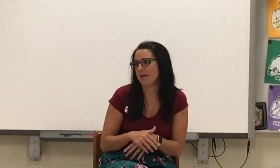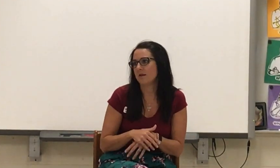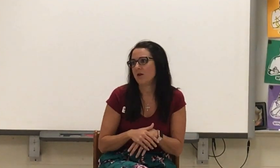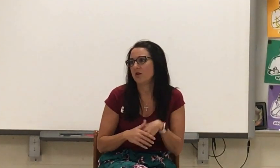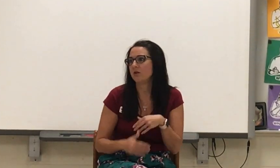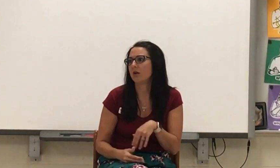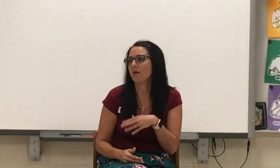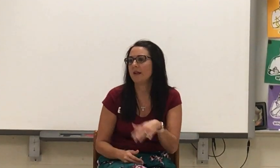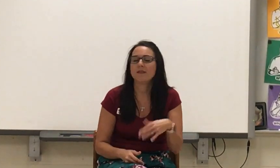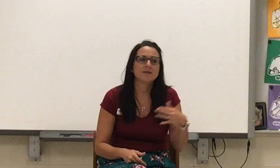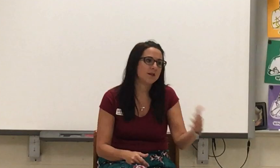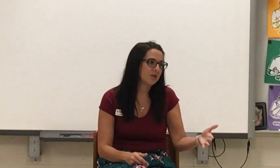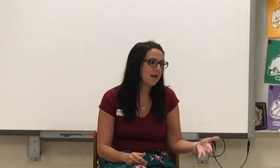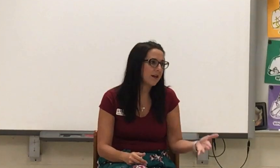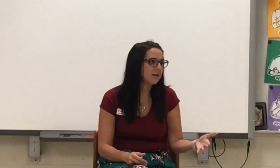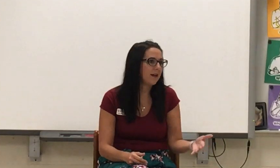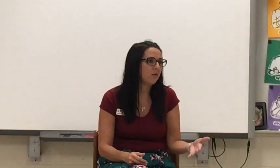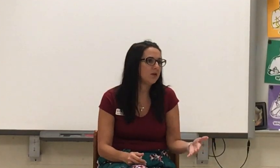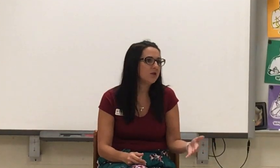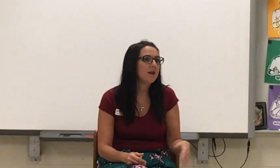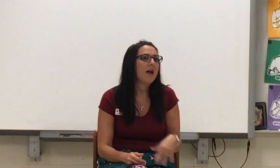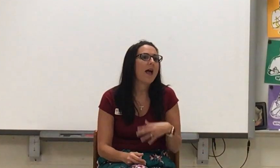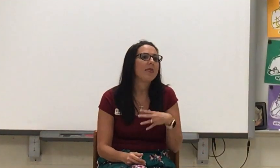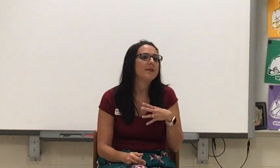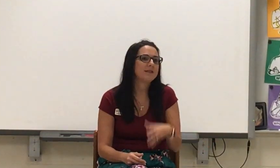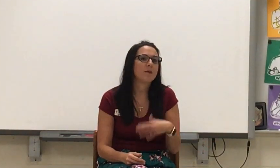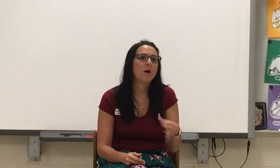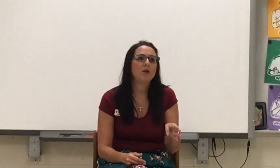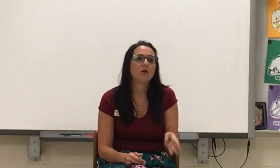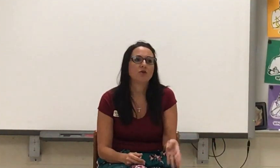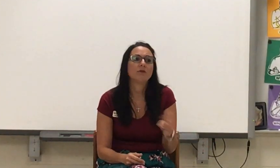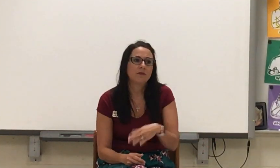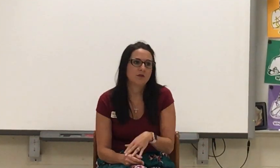in this class. You're learning your second language the same way you learned your first